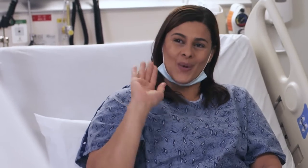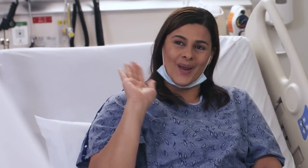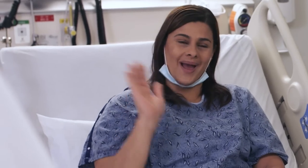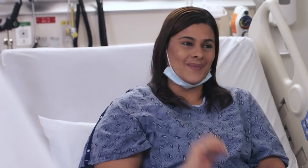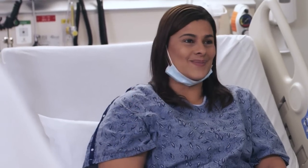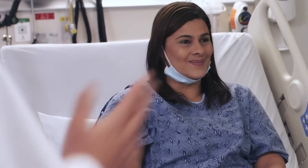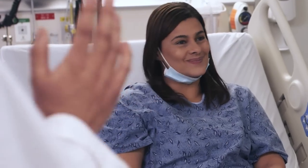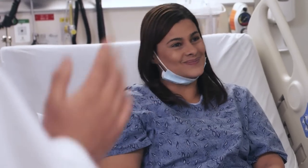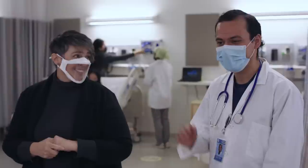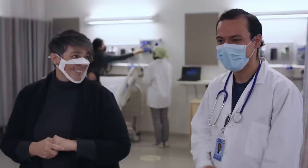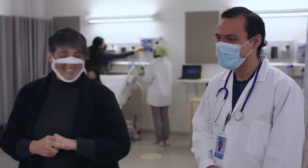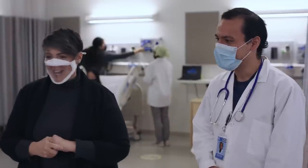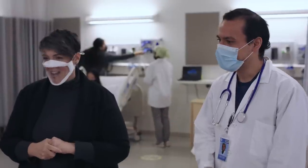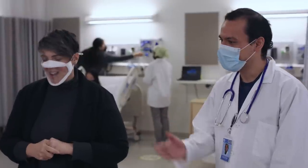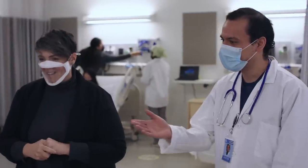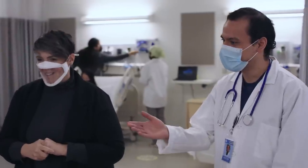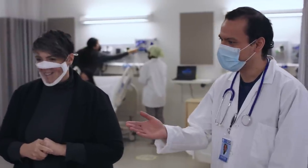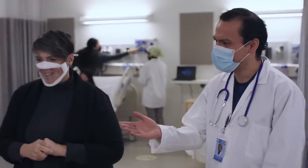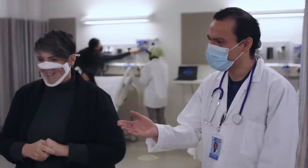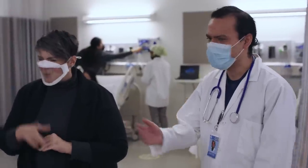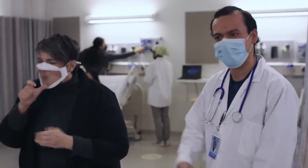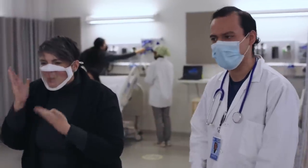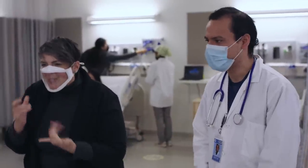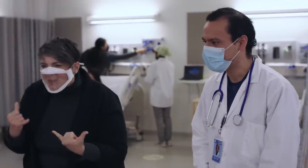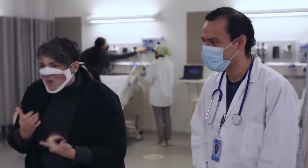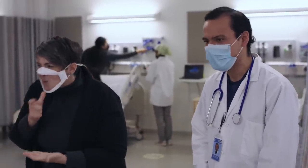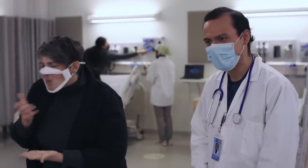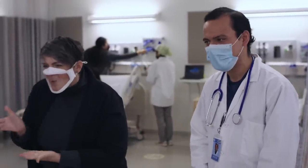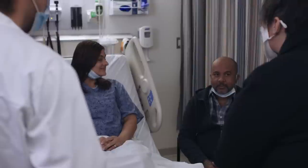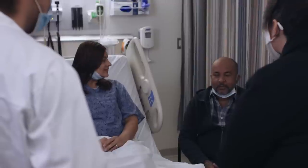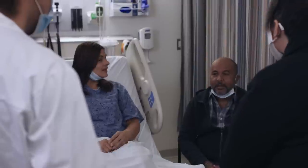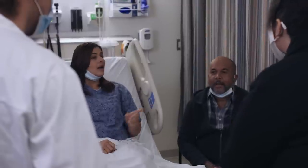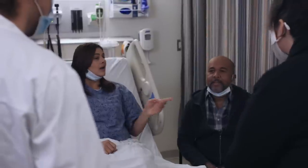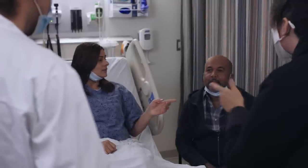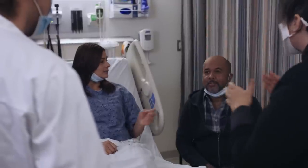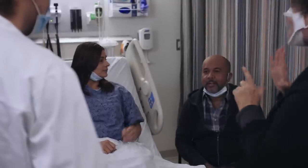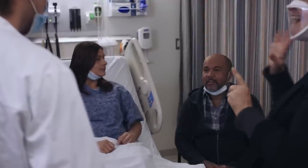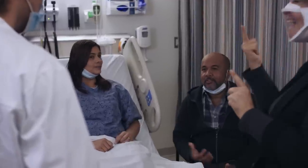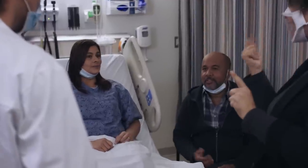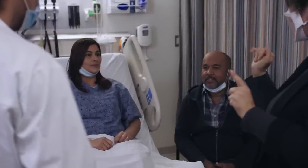Hello. And…who did you bring with you today? Hi, I’m Gabriel, her cousin.